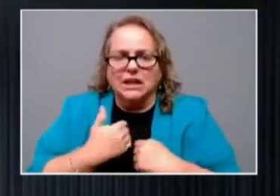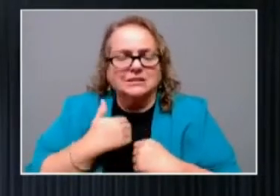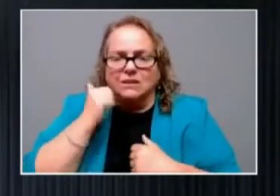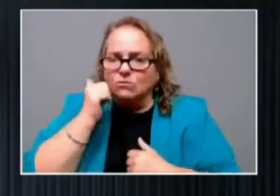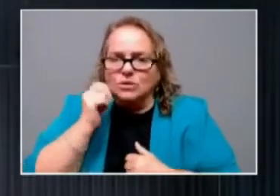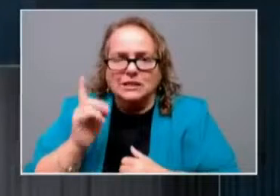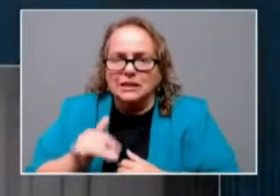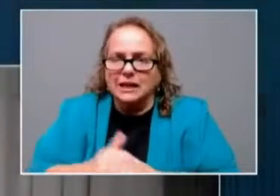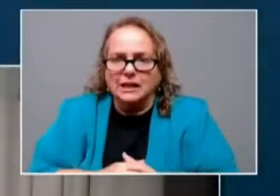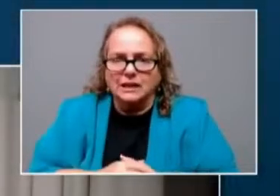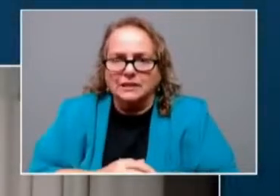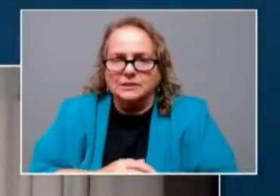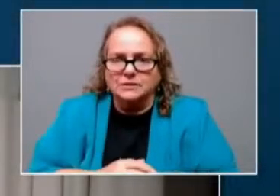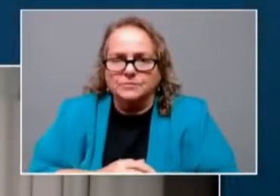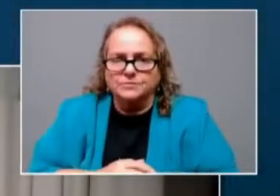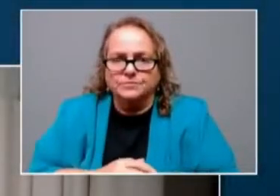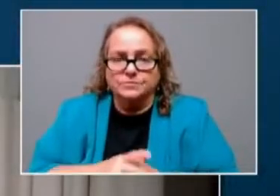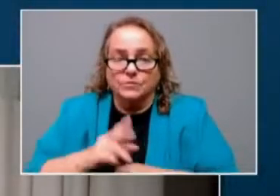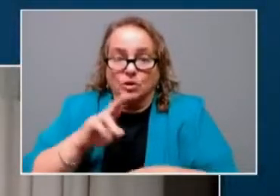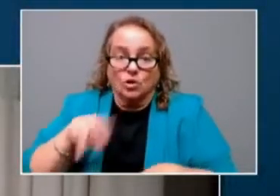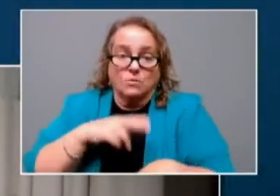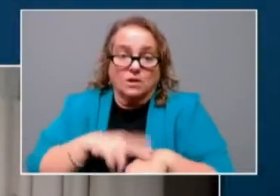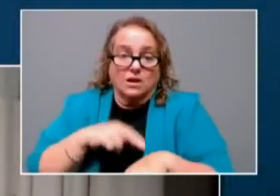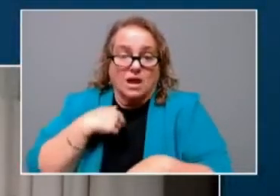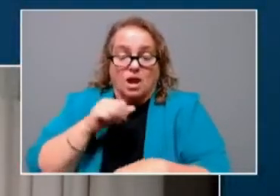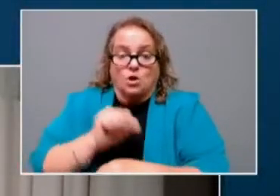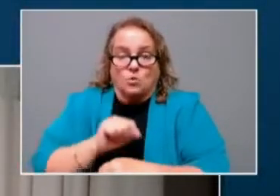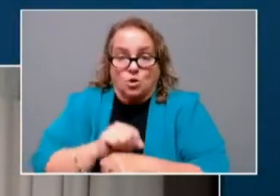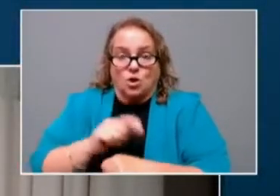Normally I work on a cardiothoracic vascular unit. About three weeks ago we